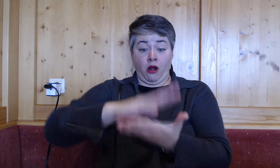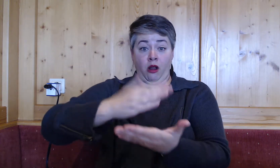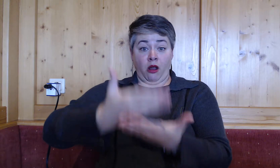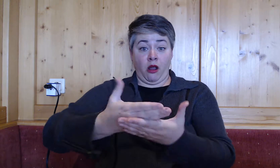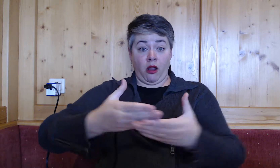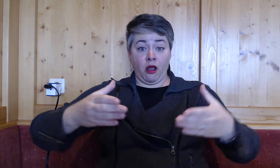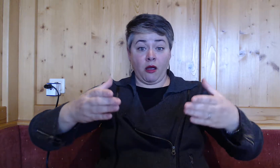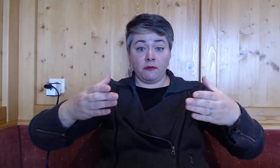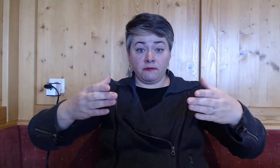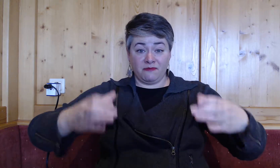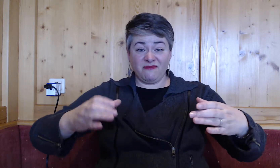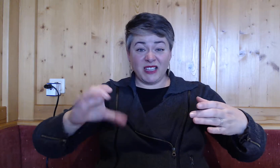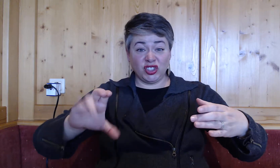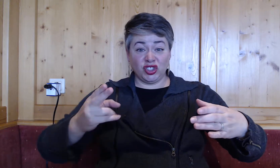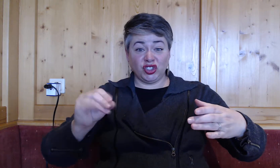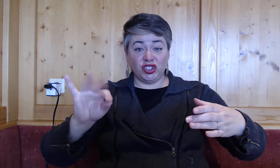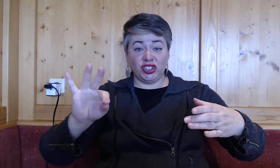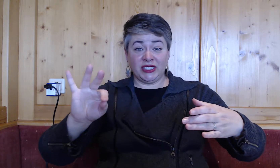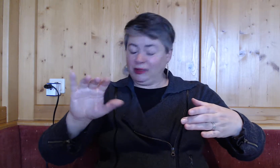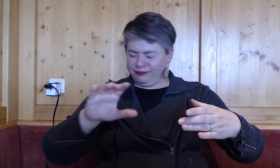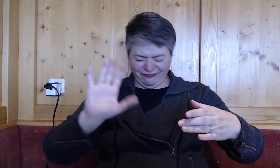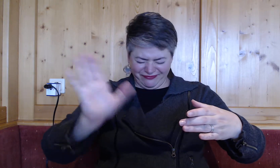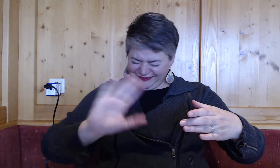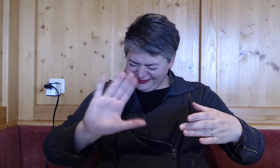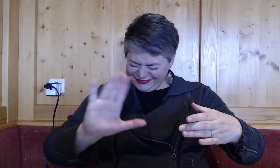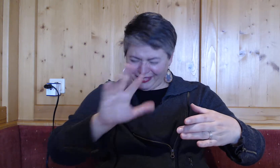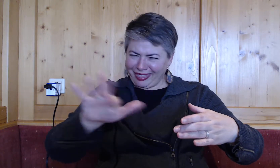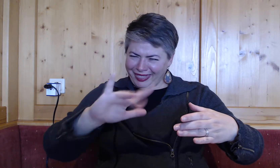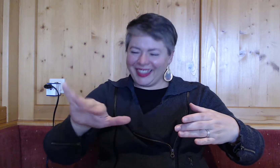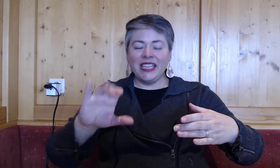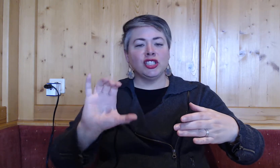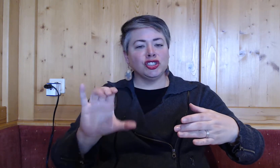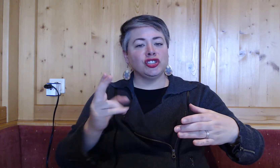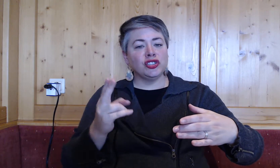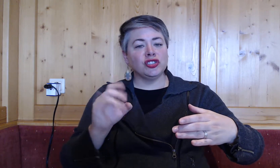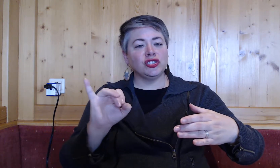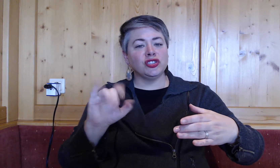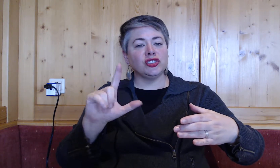So for one large pot of chili,